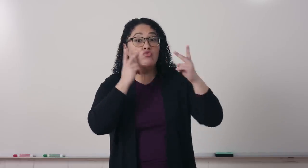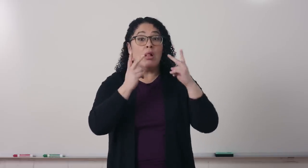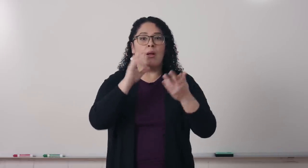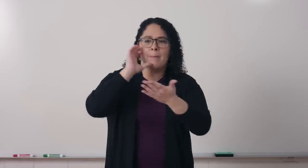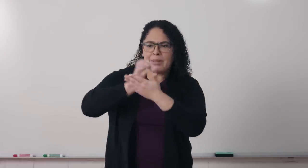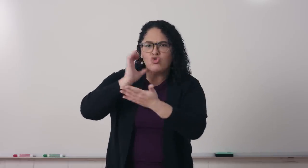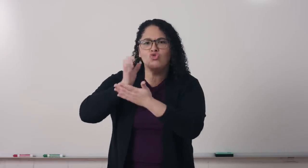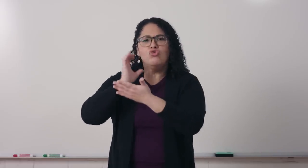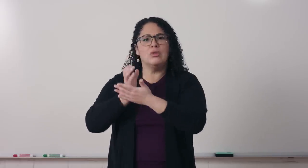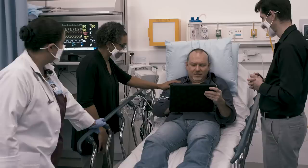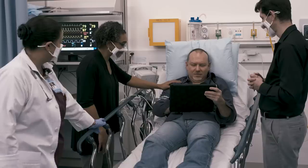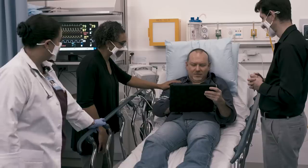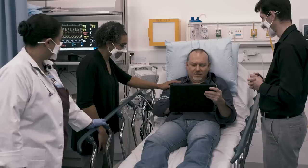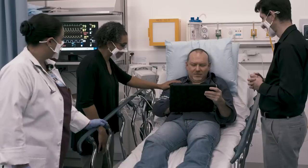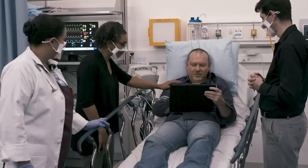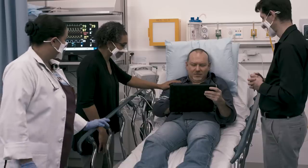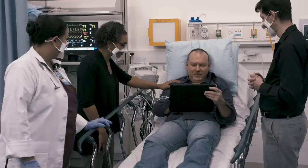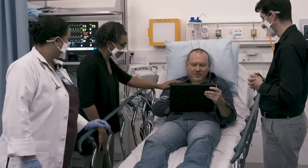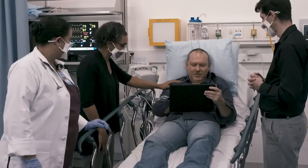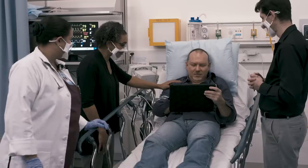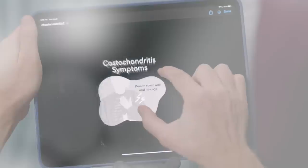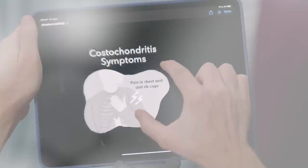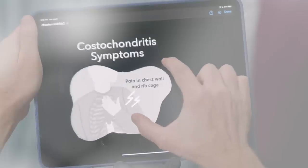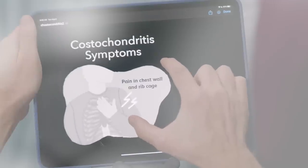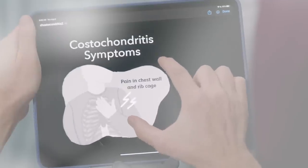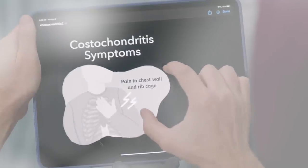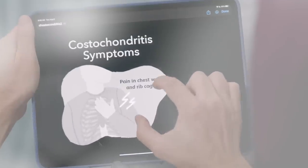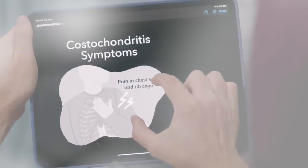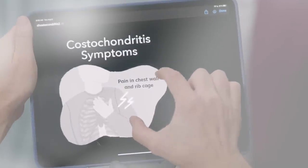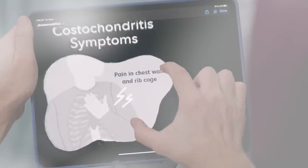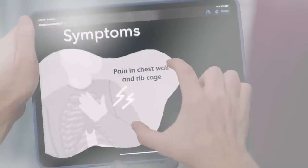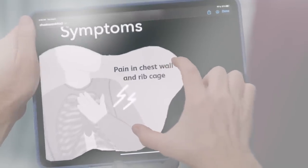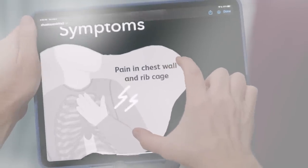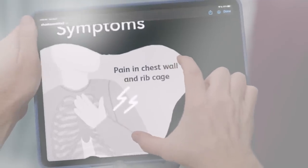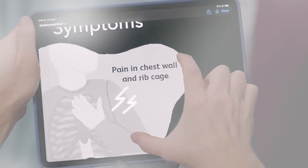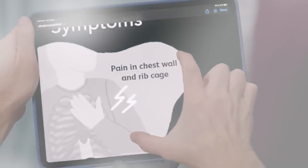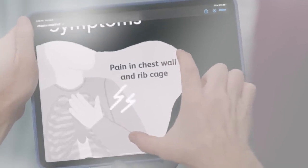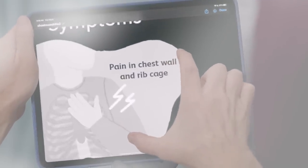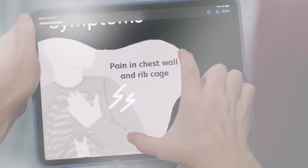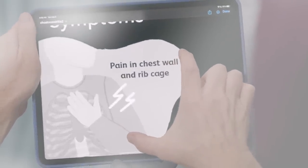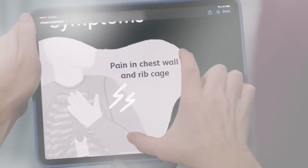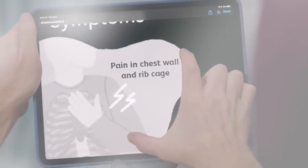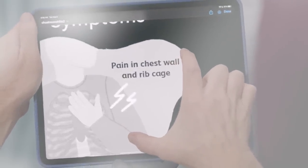Use visual aids and tangible models to further support understanding as needed.